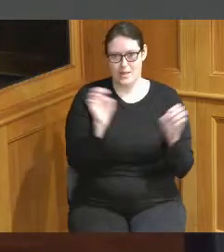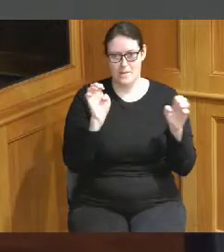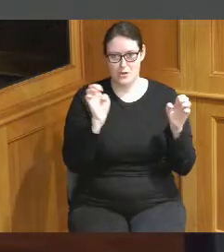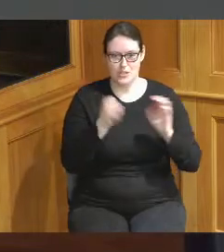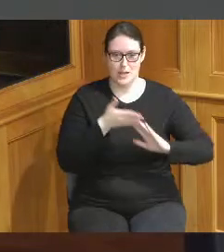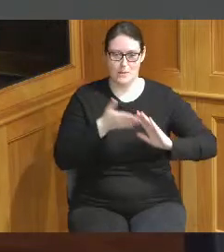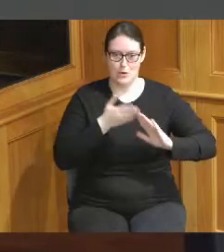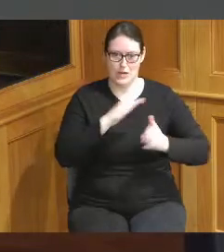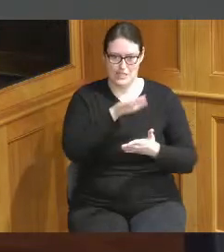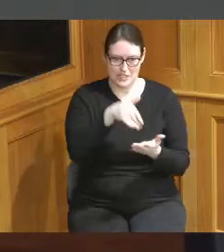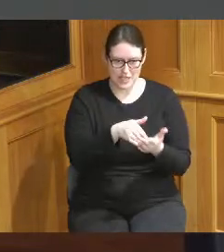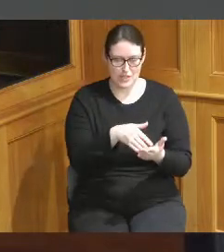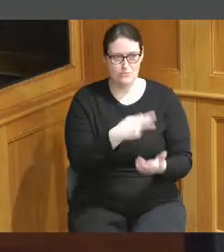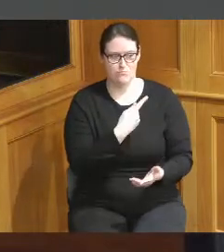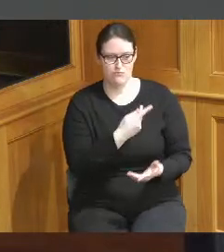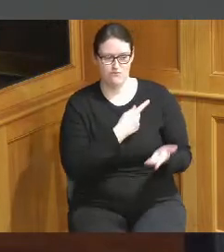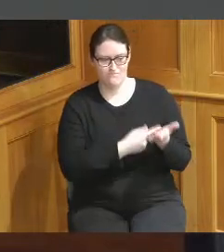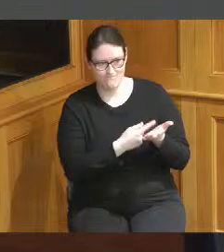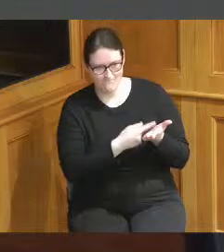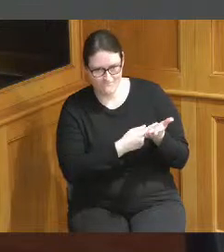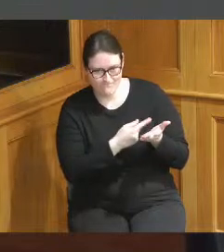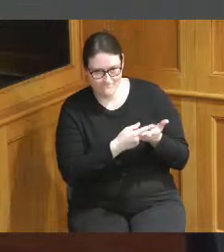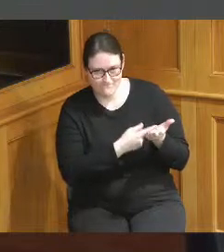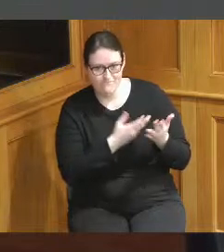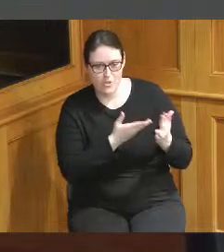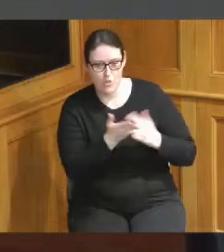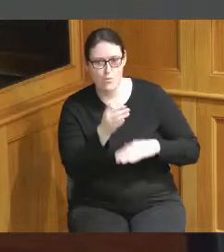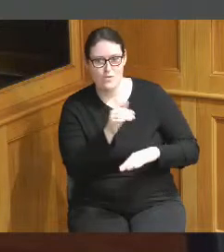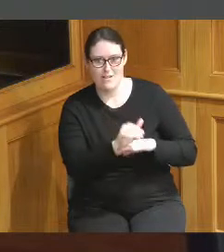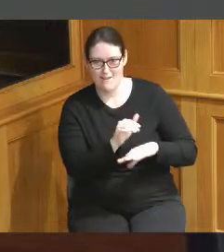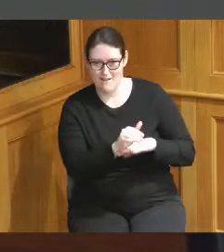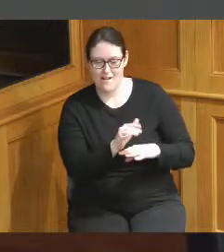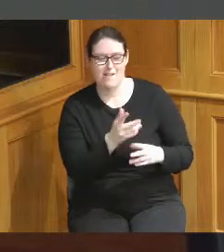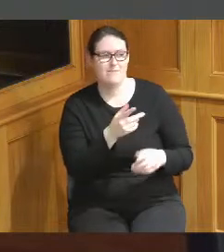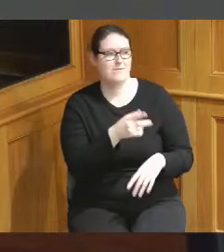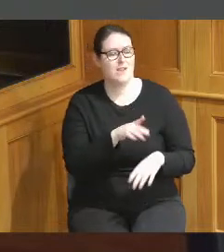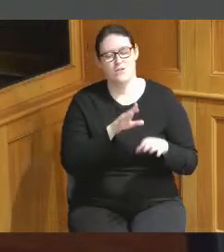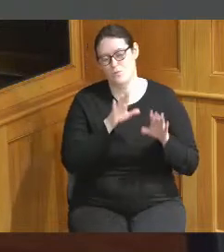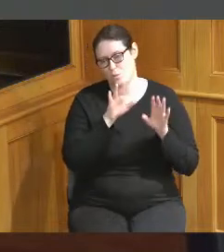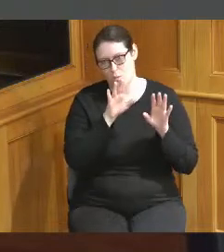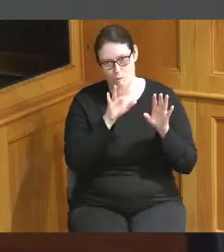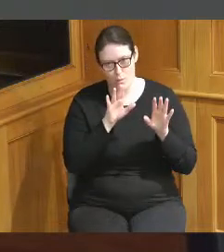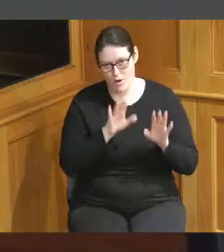resolution every all three of us have signed it and so I wanted to make sure that I presented